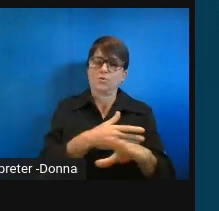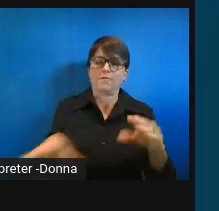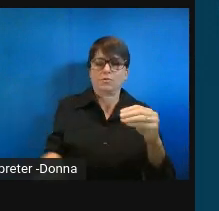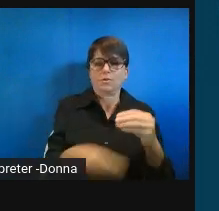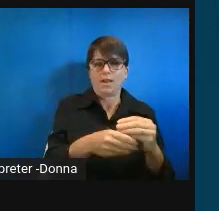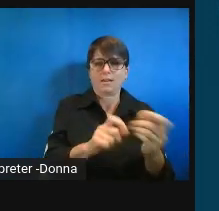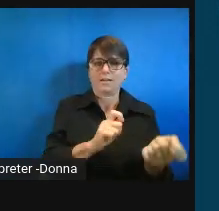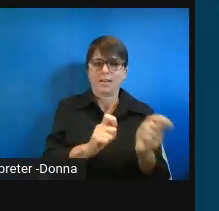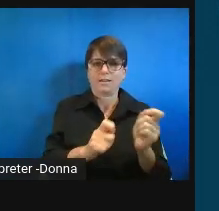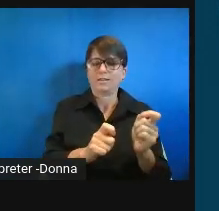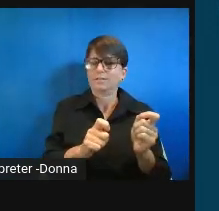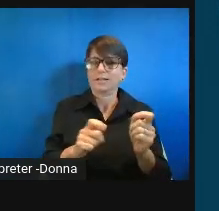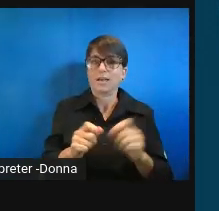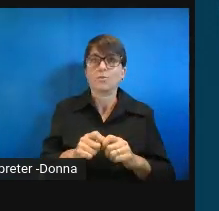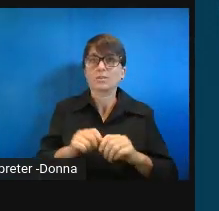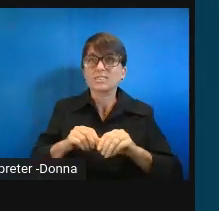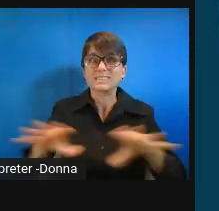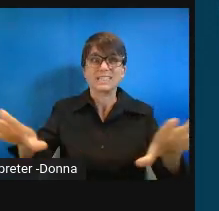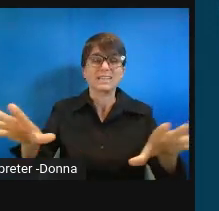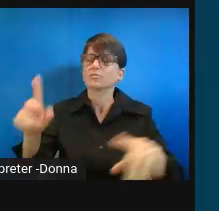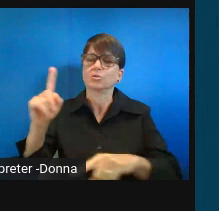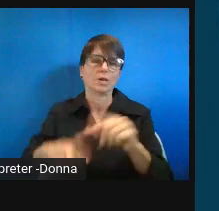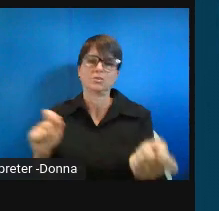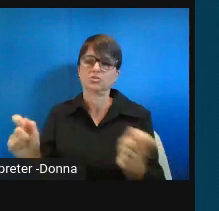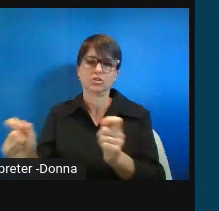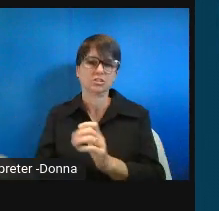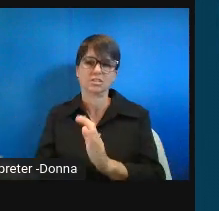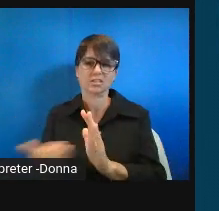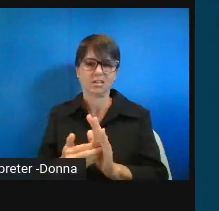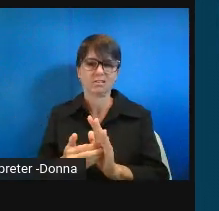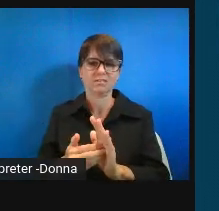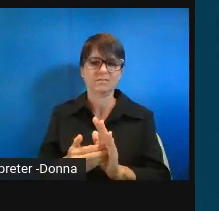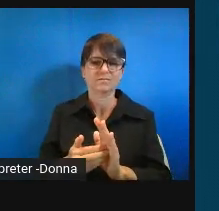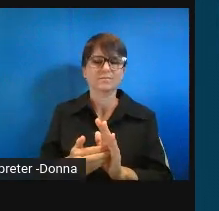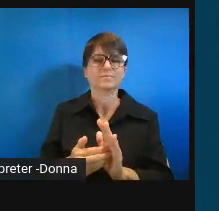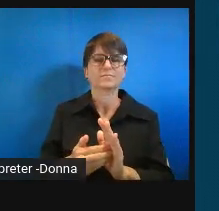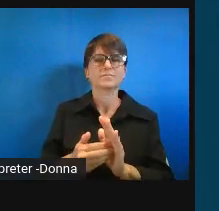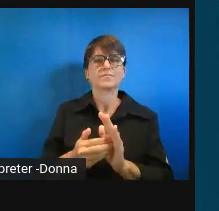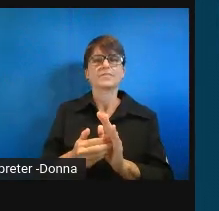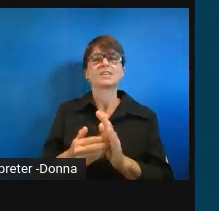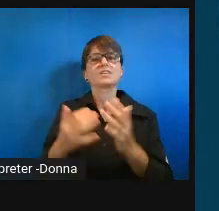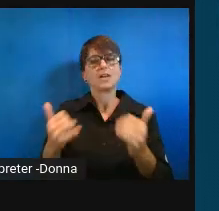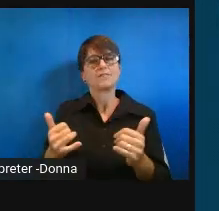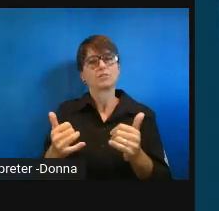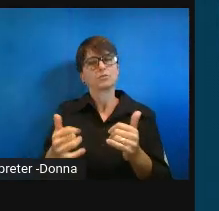on a notification that will remind you to add an alt attribute before you actually tweet your tweet.